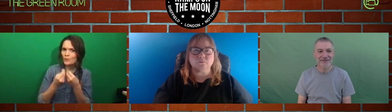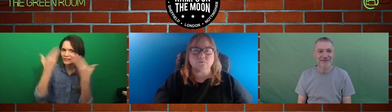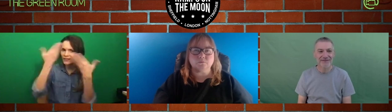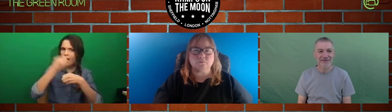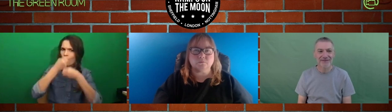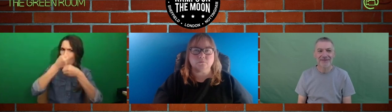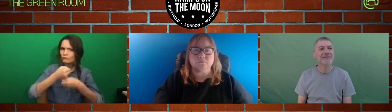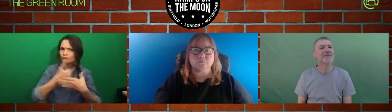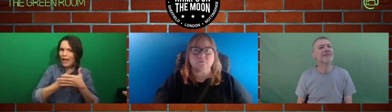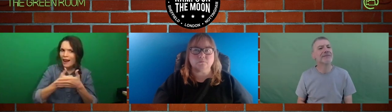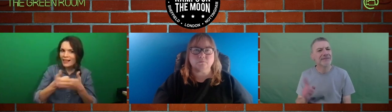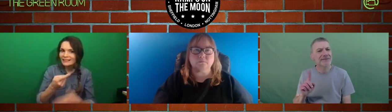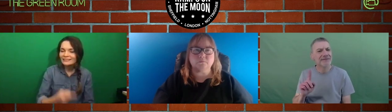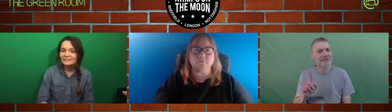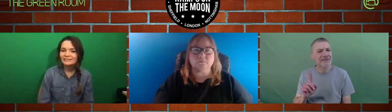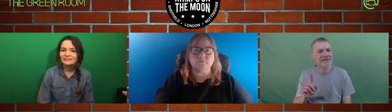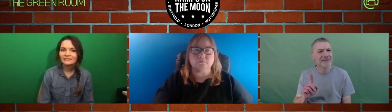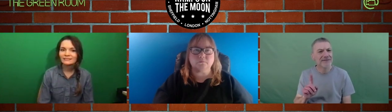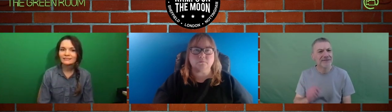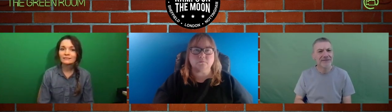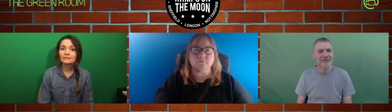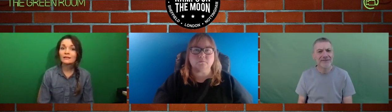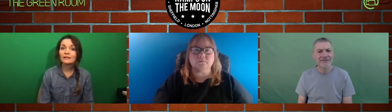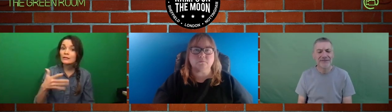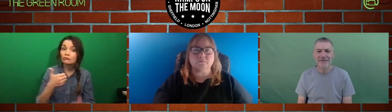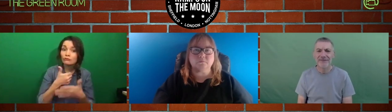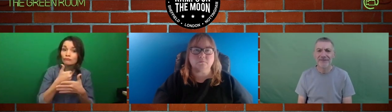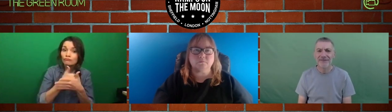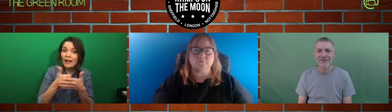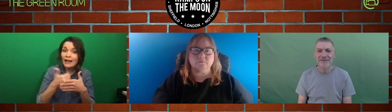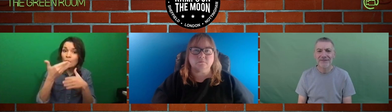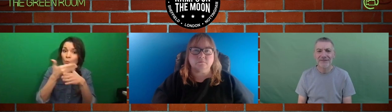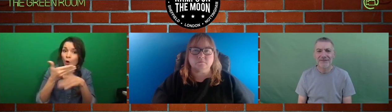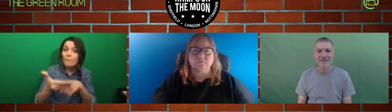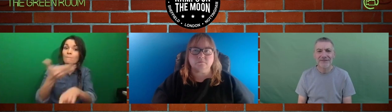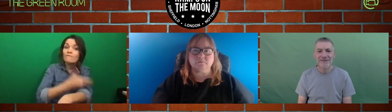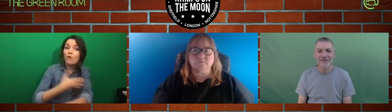What? CLE: Have you worked with them a lot before Oliver Twist?